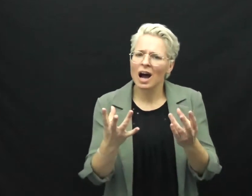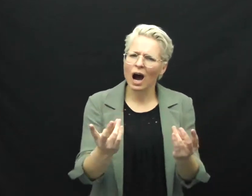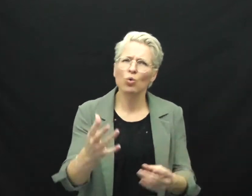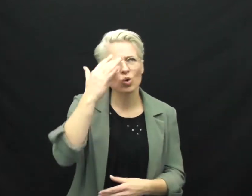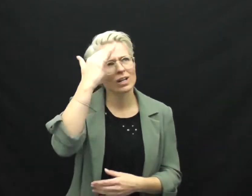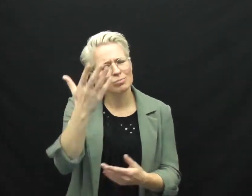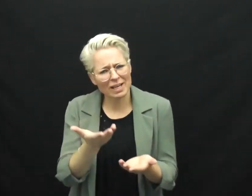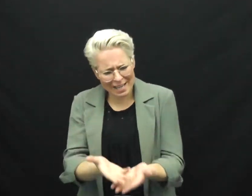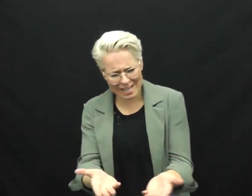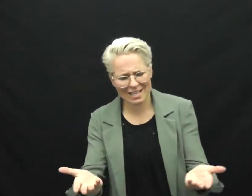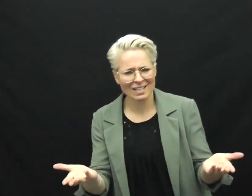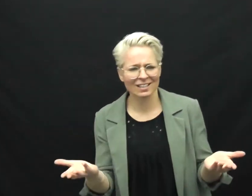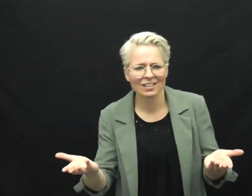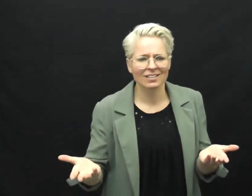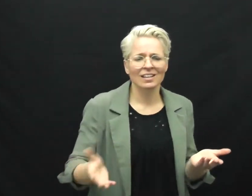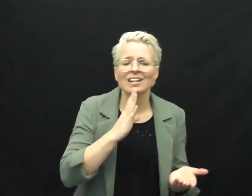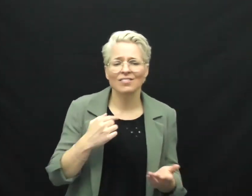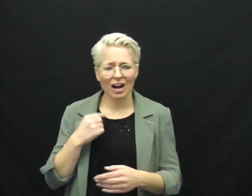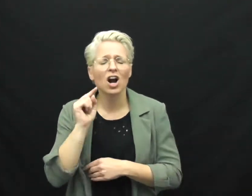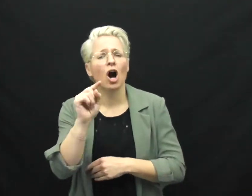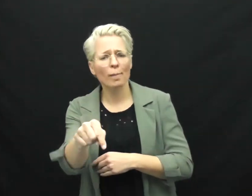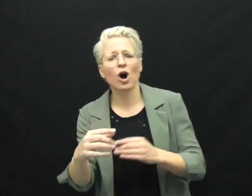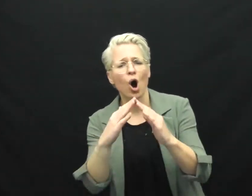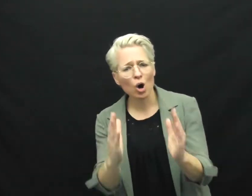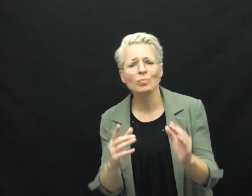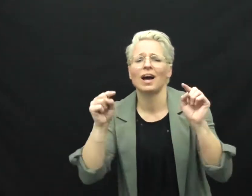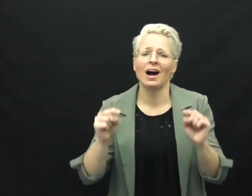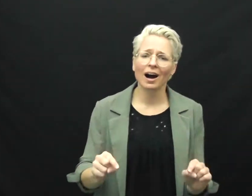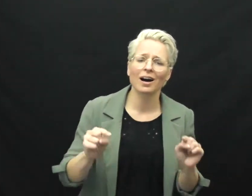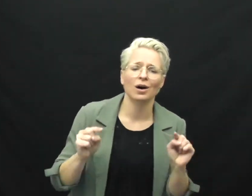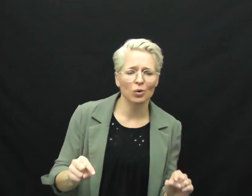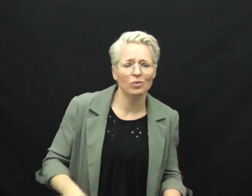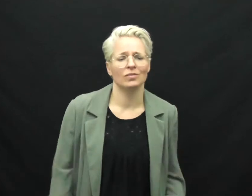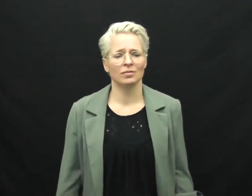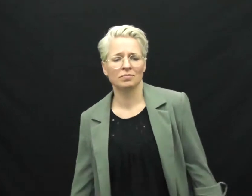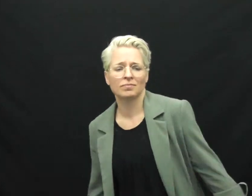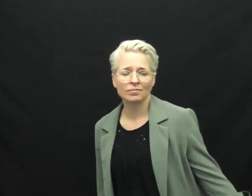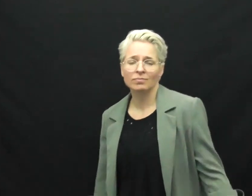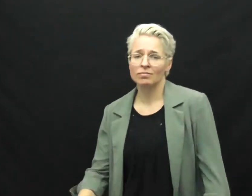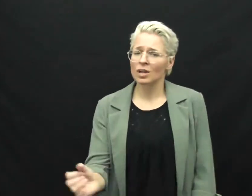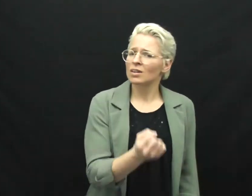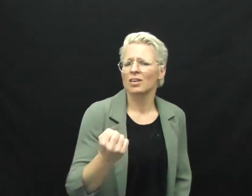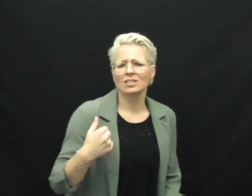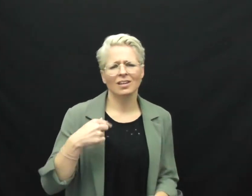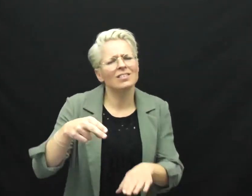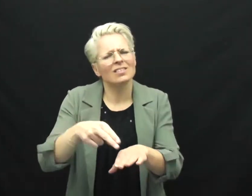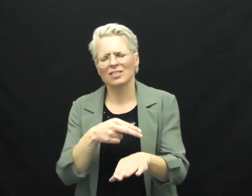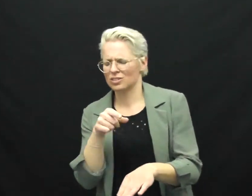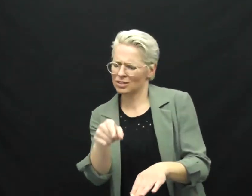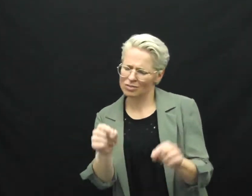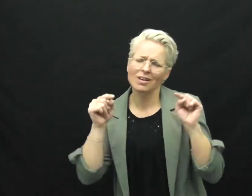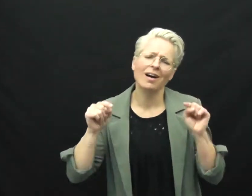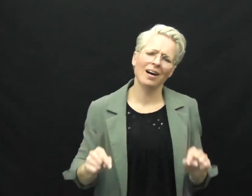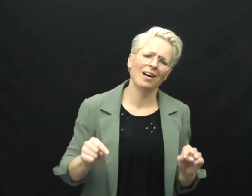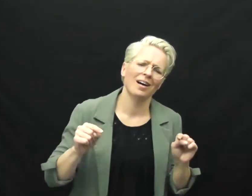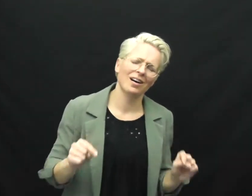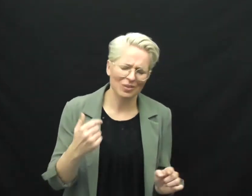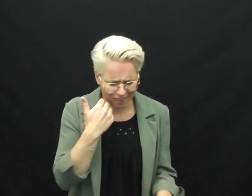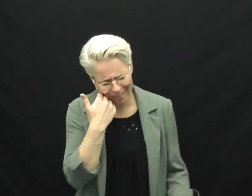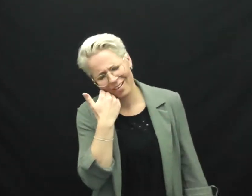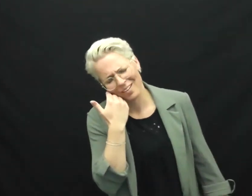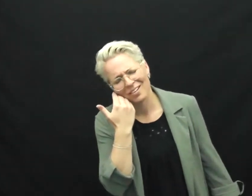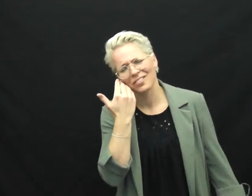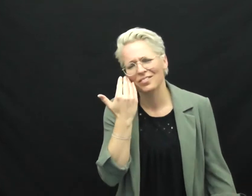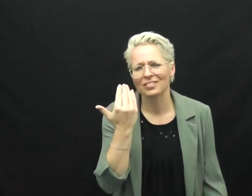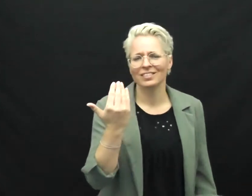How would it be if I come home now? 'Cause I need you now, love